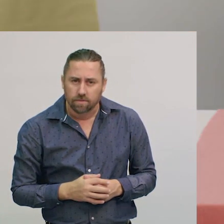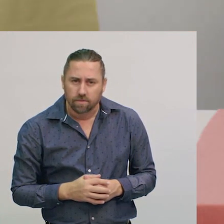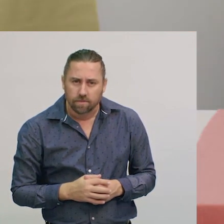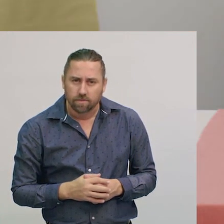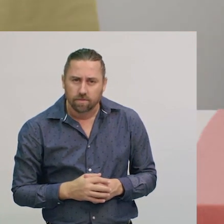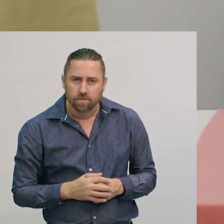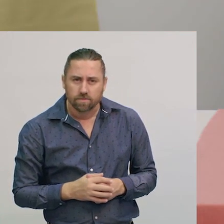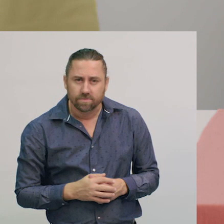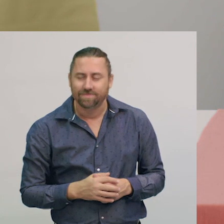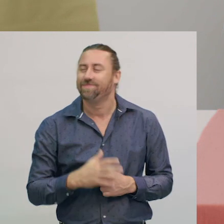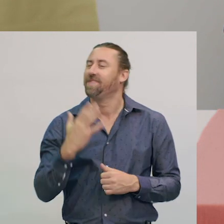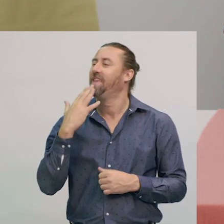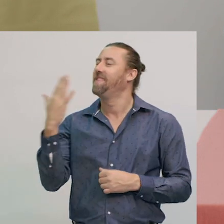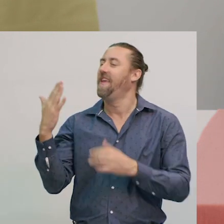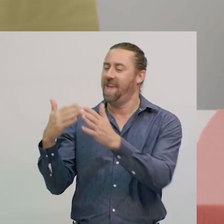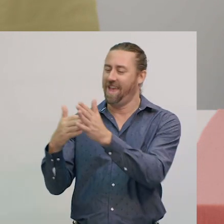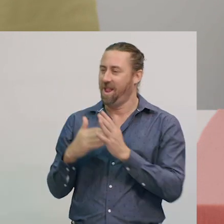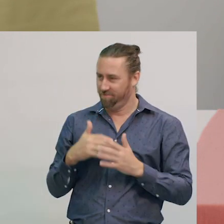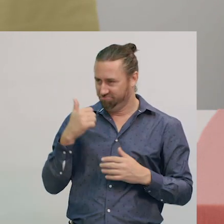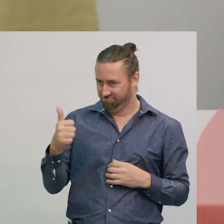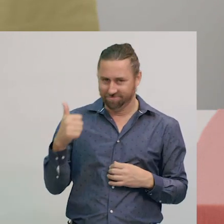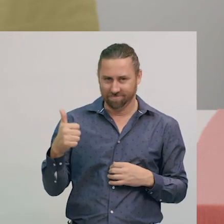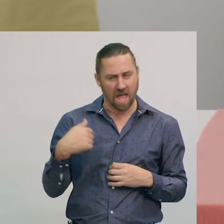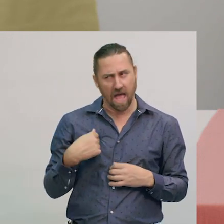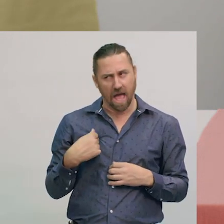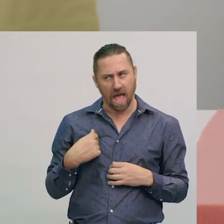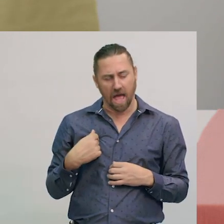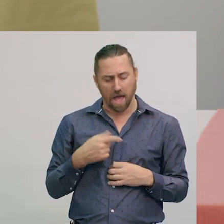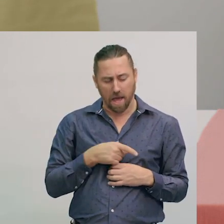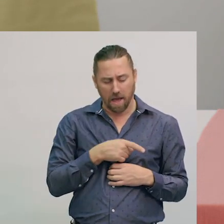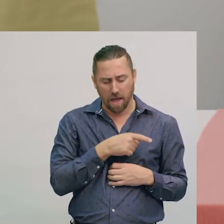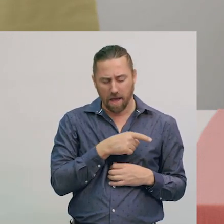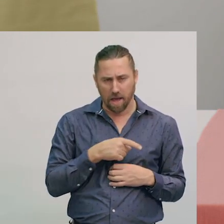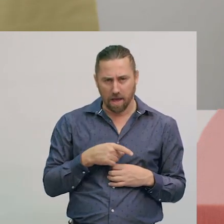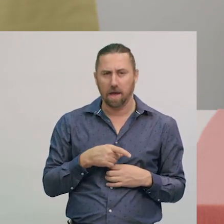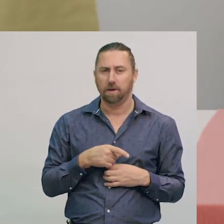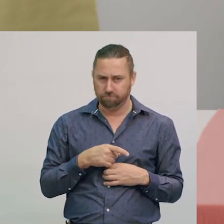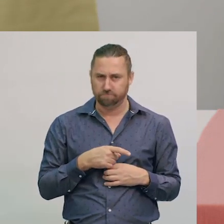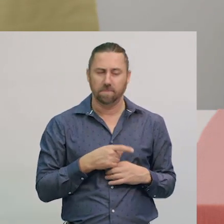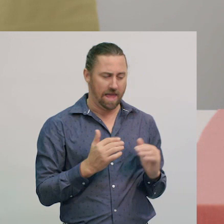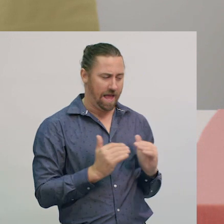Thank you for helping me, Monique. I can already see that each place setting has an equal number of forks.